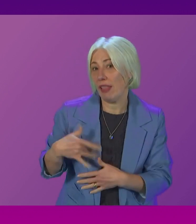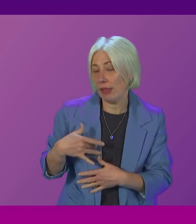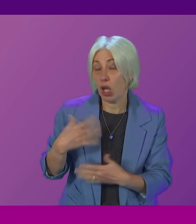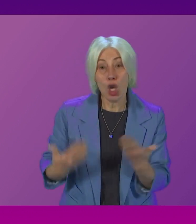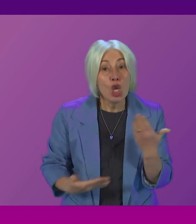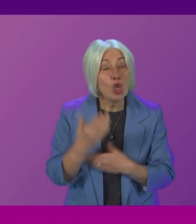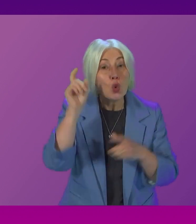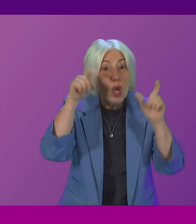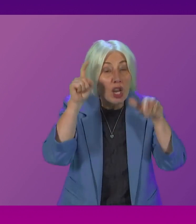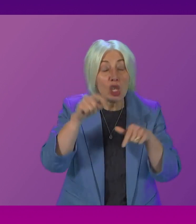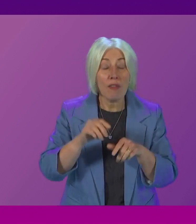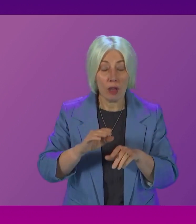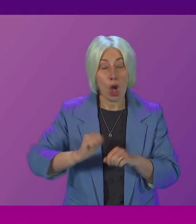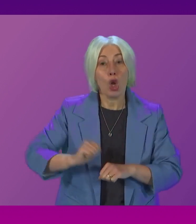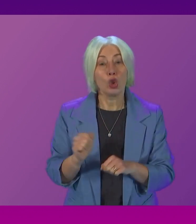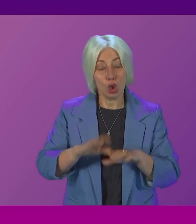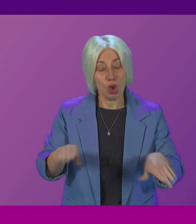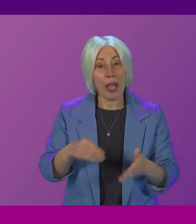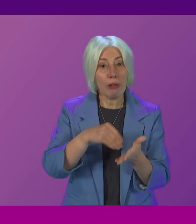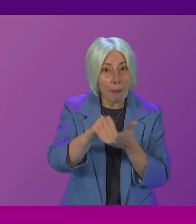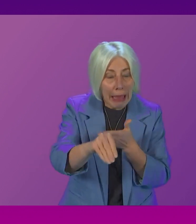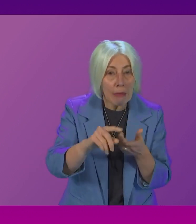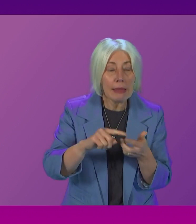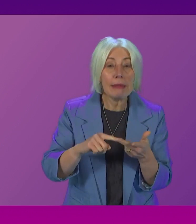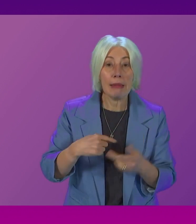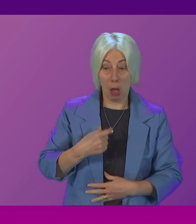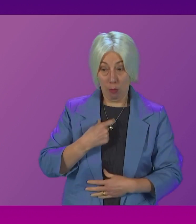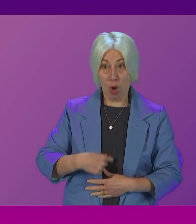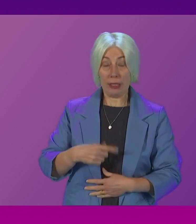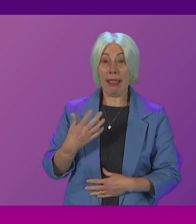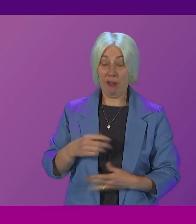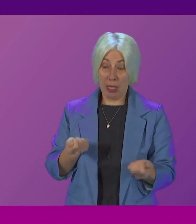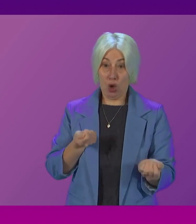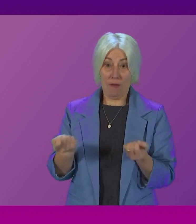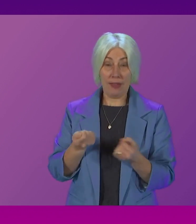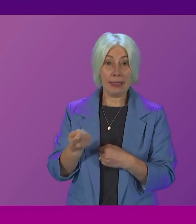such as the Scottish child payment, for example. I have personally convened summits with the energy